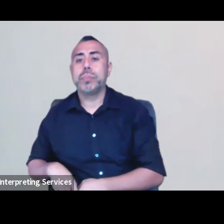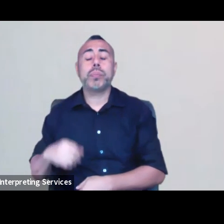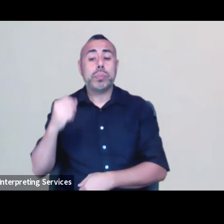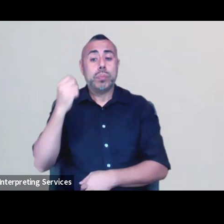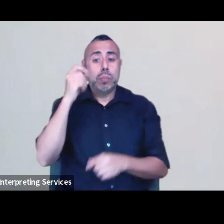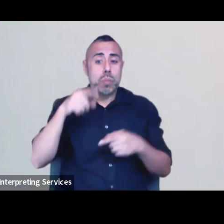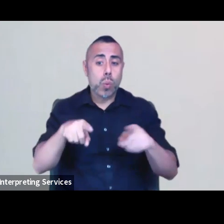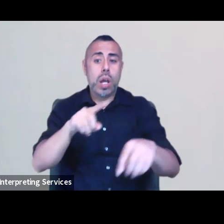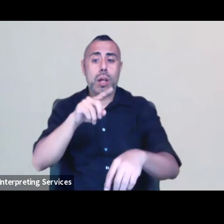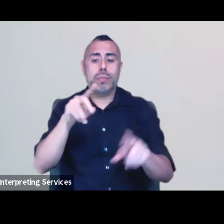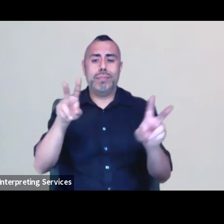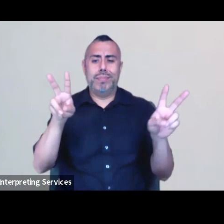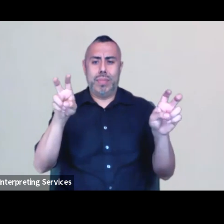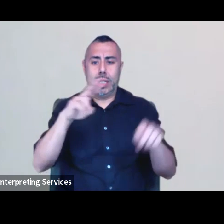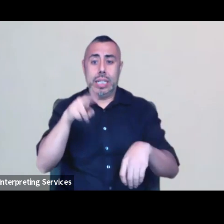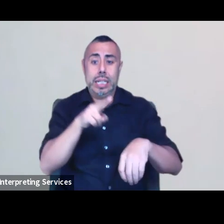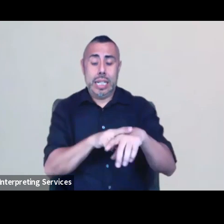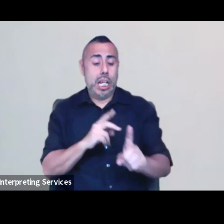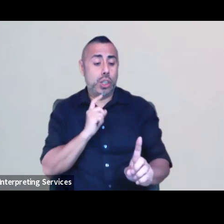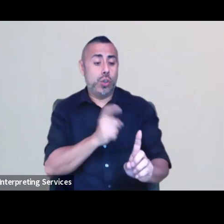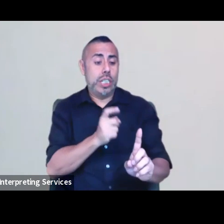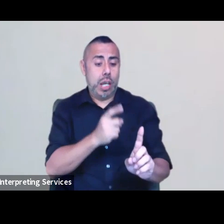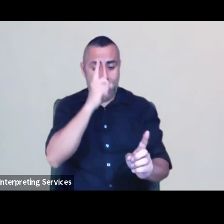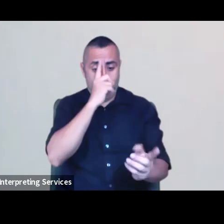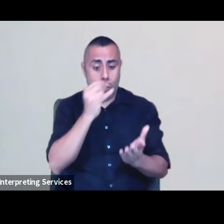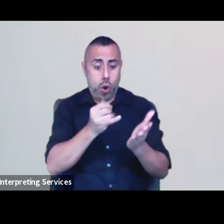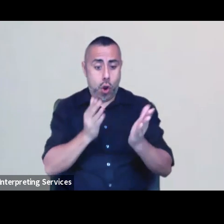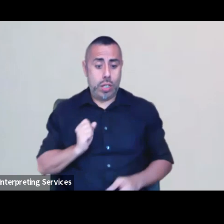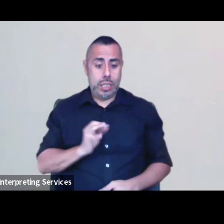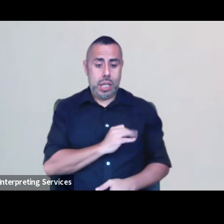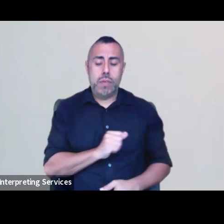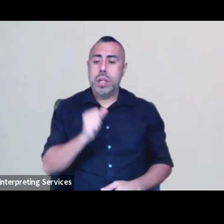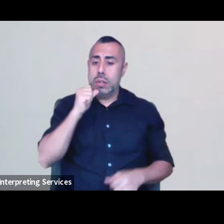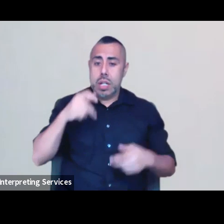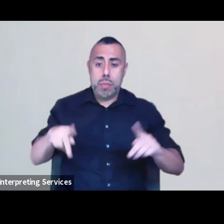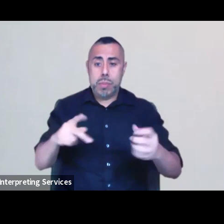are not permitted to advocate for ourselves or on behalf of our agency,